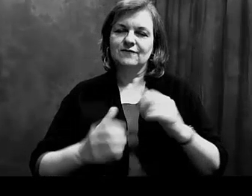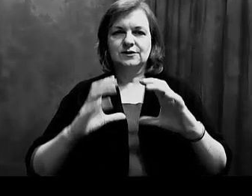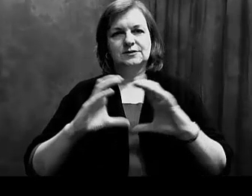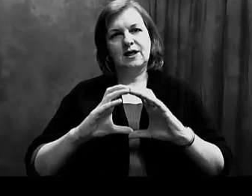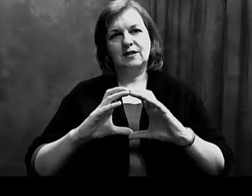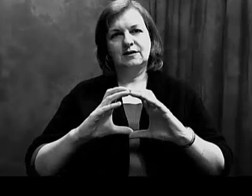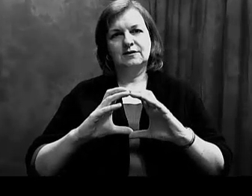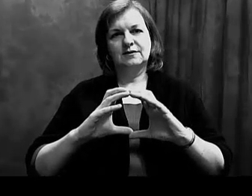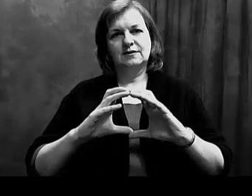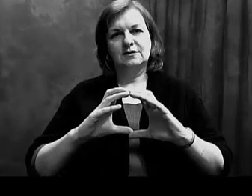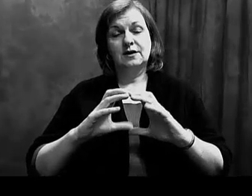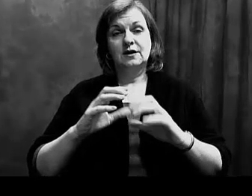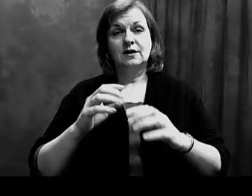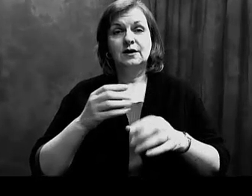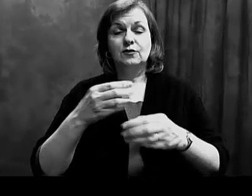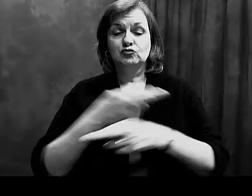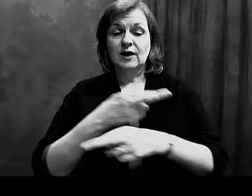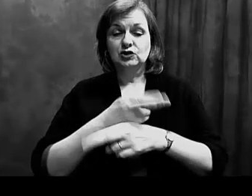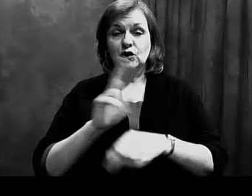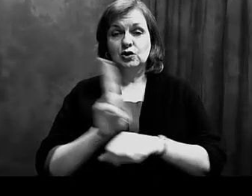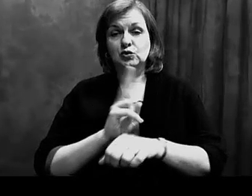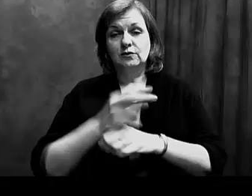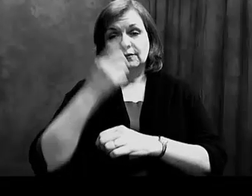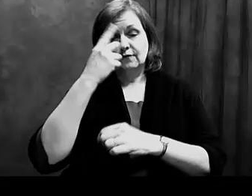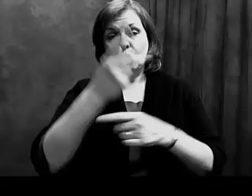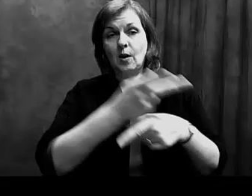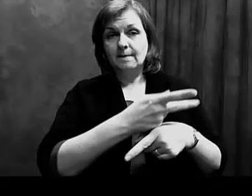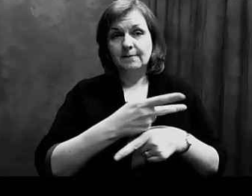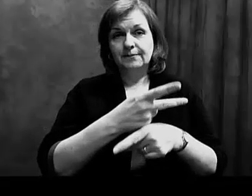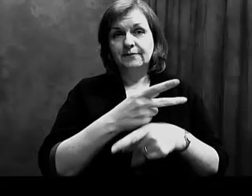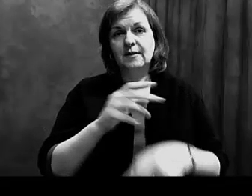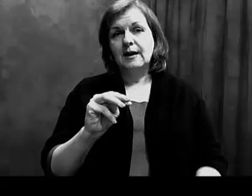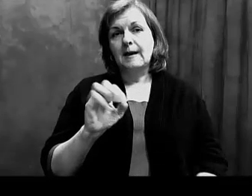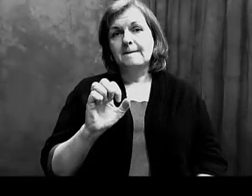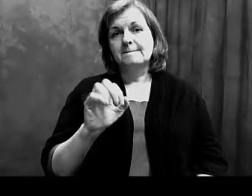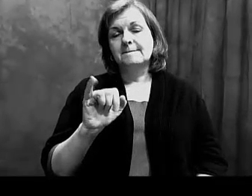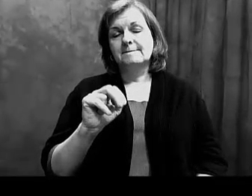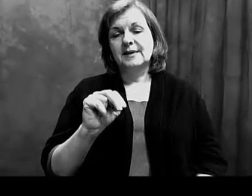body and primarily they are used for maintenance